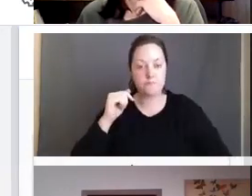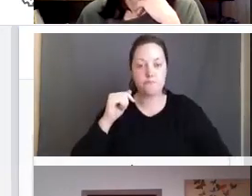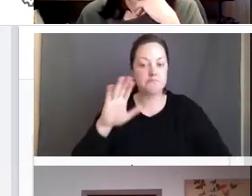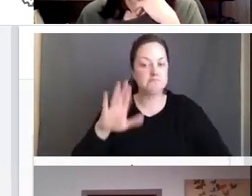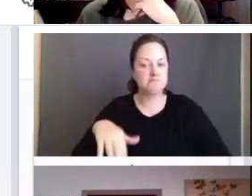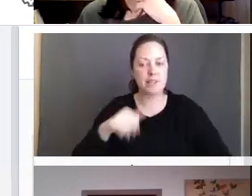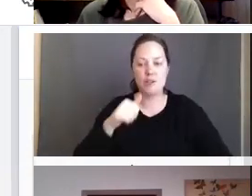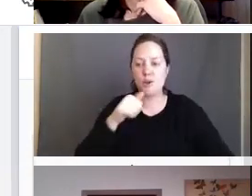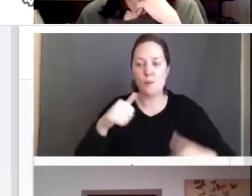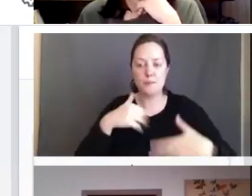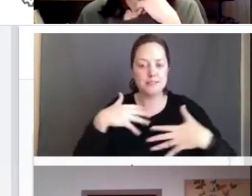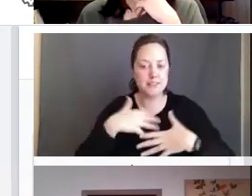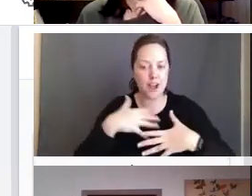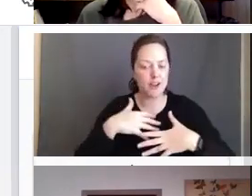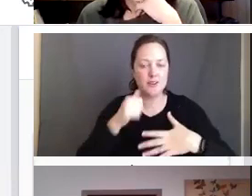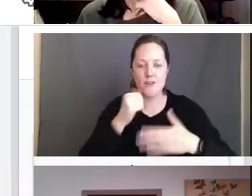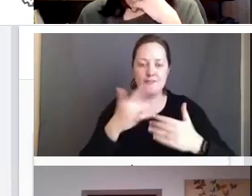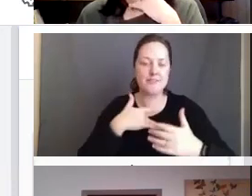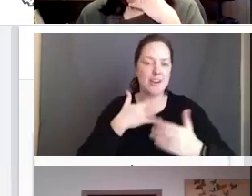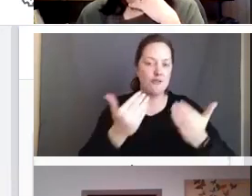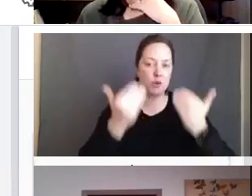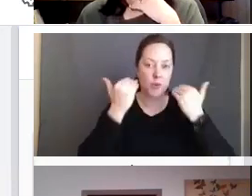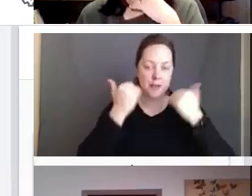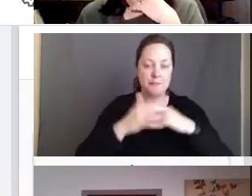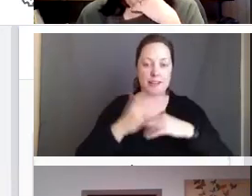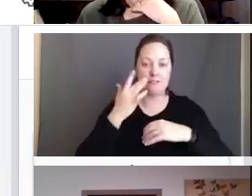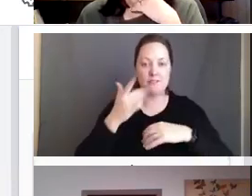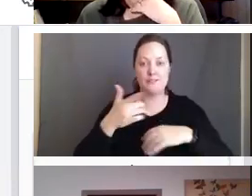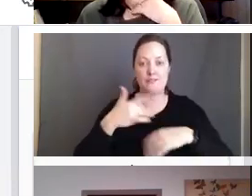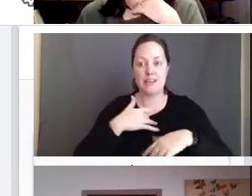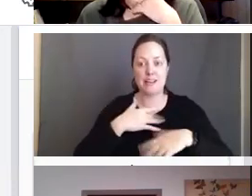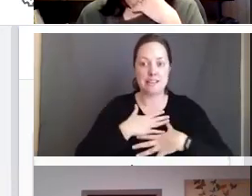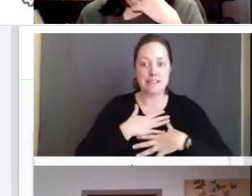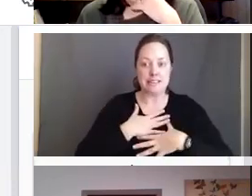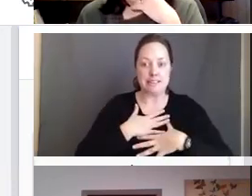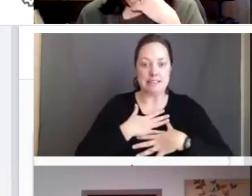You don't have to use it but each page can have a different theme if you prefer.